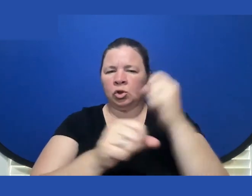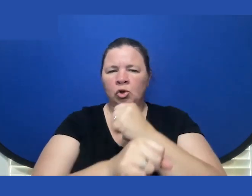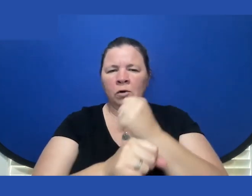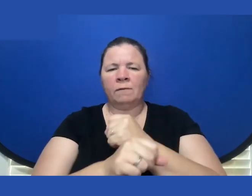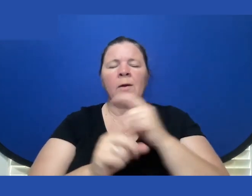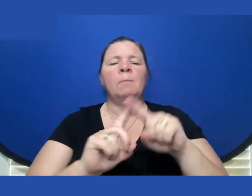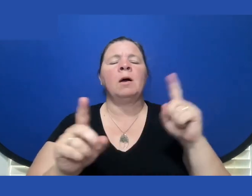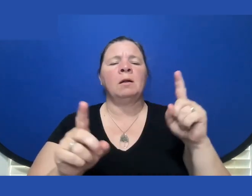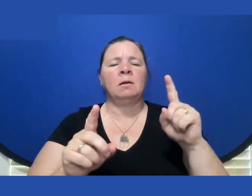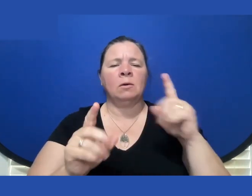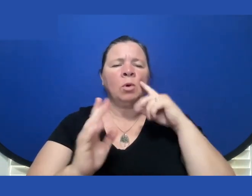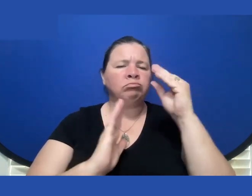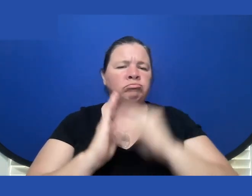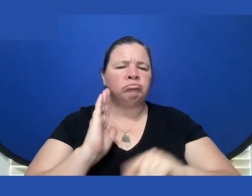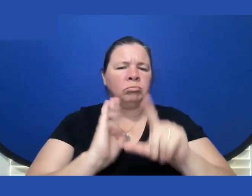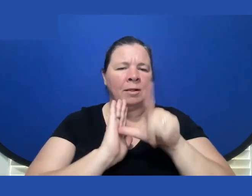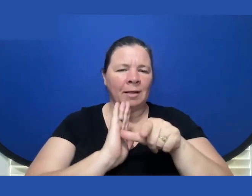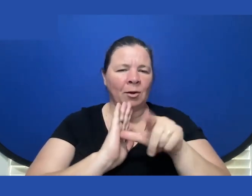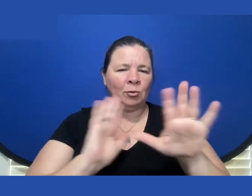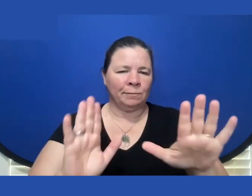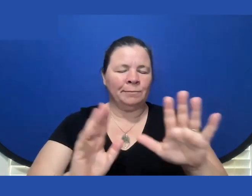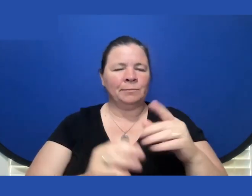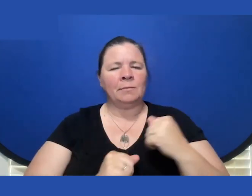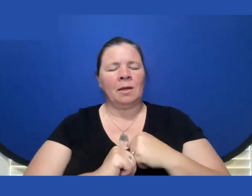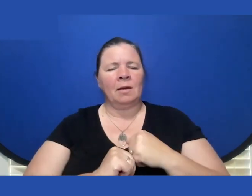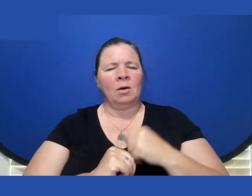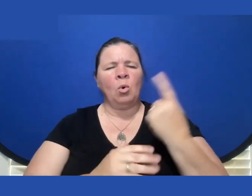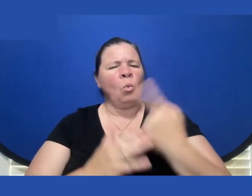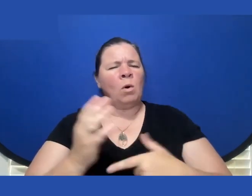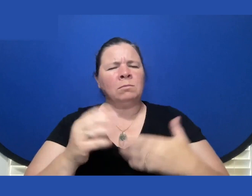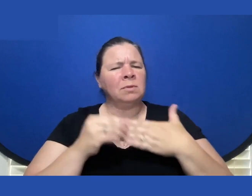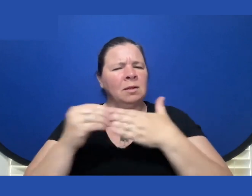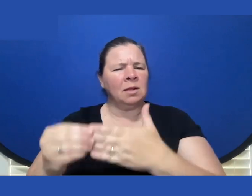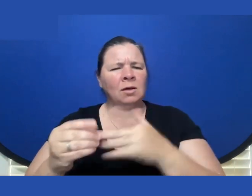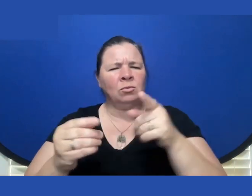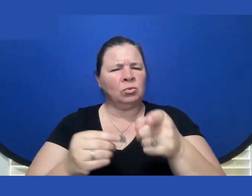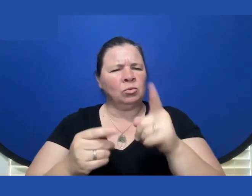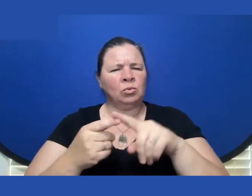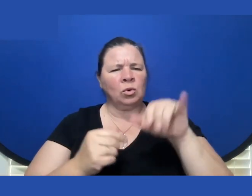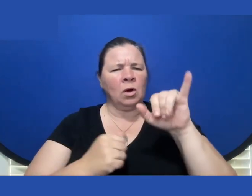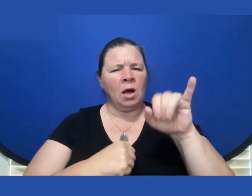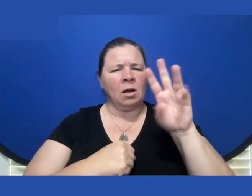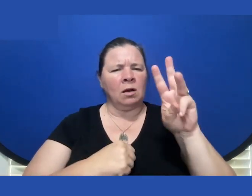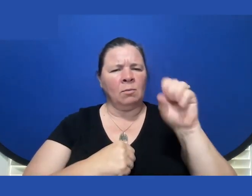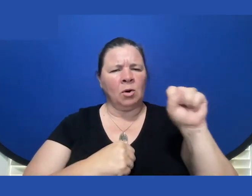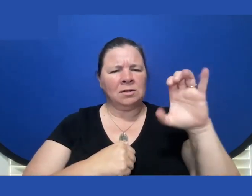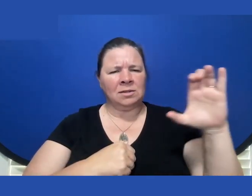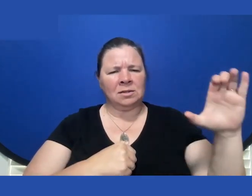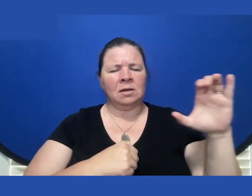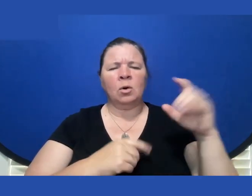But so, like, what led you to IWSCC, and what did supplier diversity,